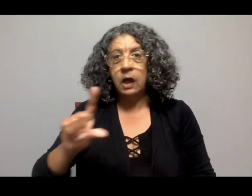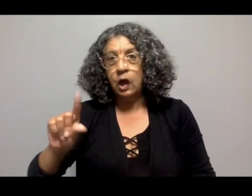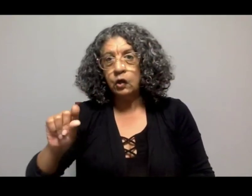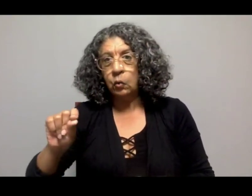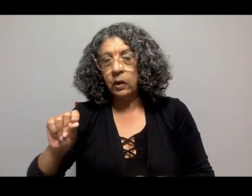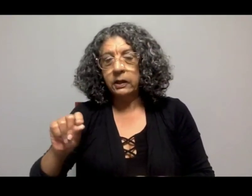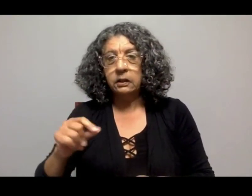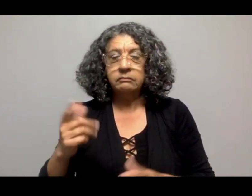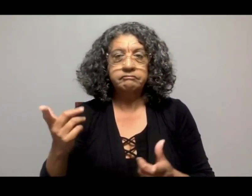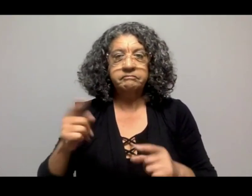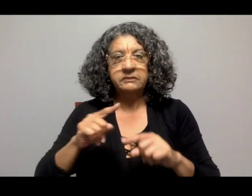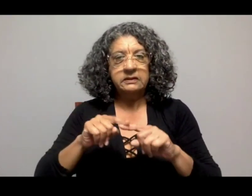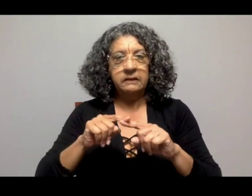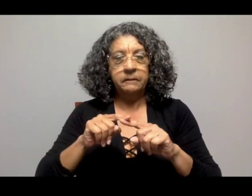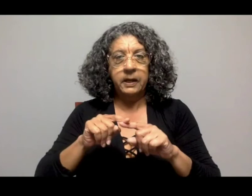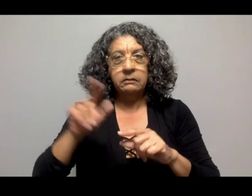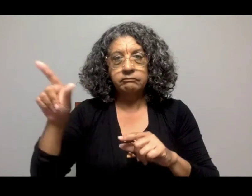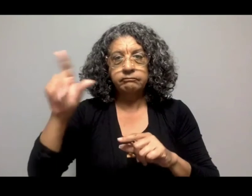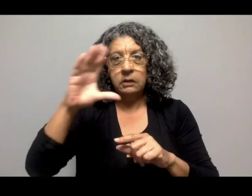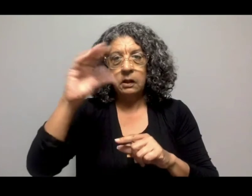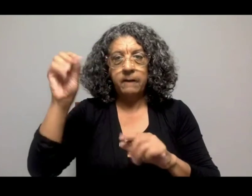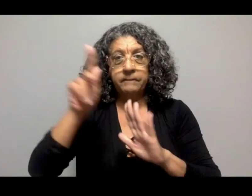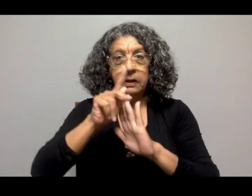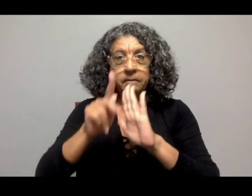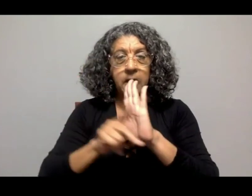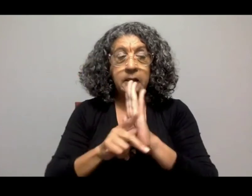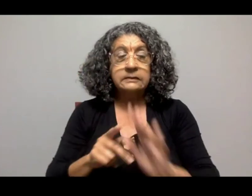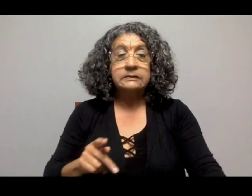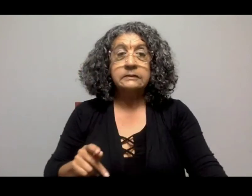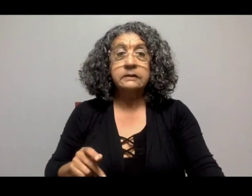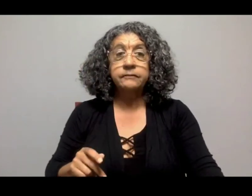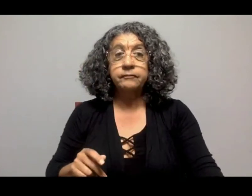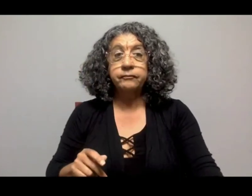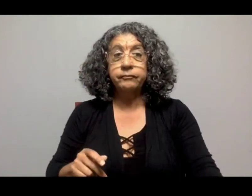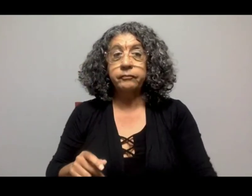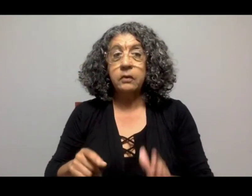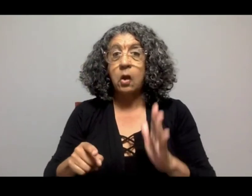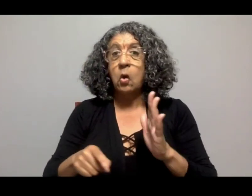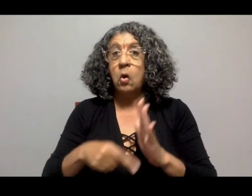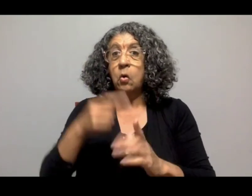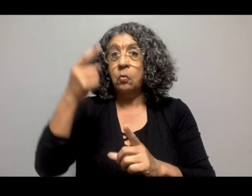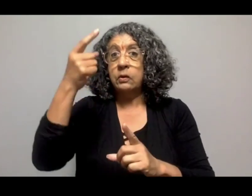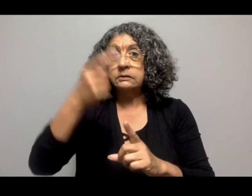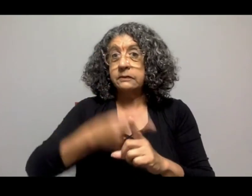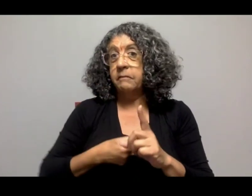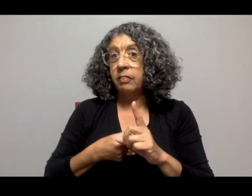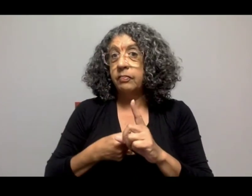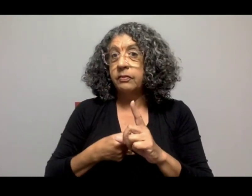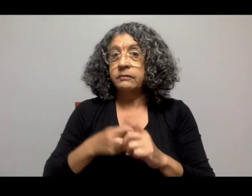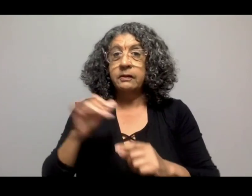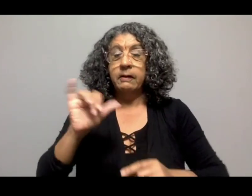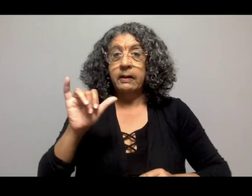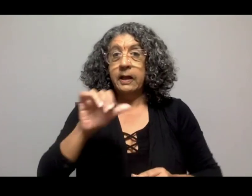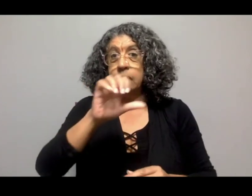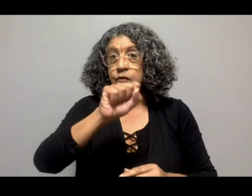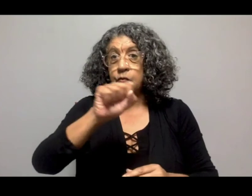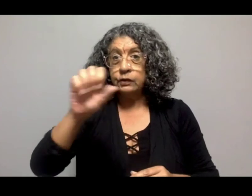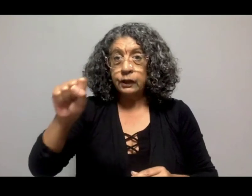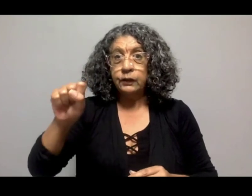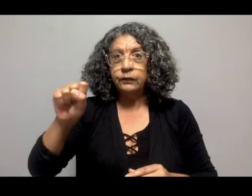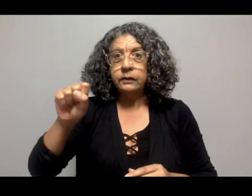or the 8th and the 20th depending on the company policy and sometimes they pay once a month like